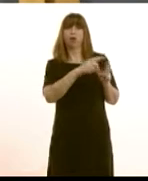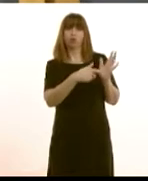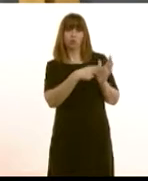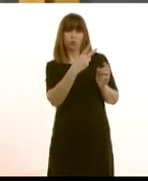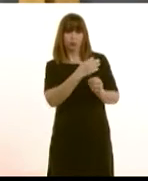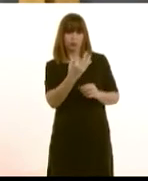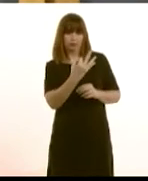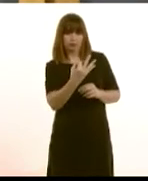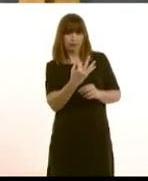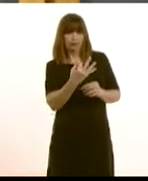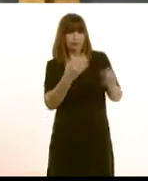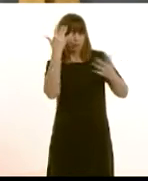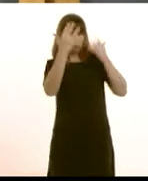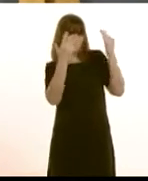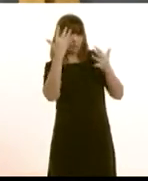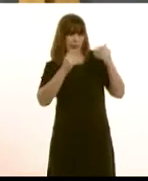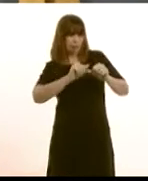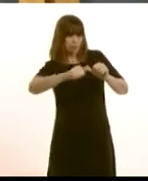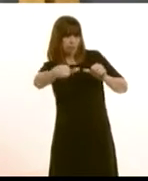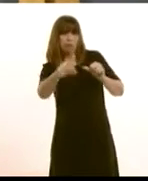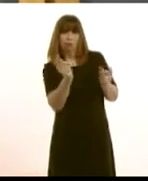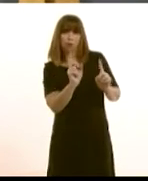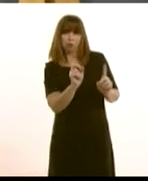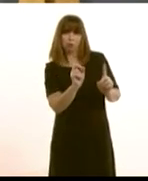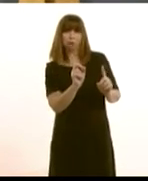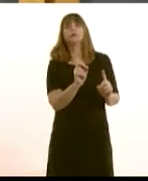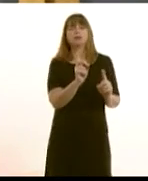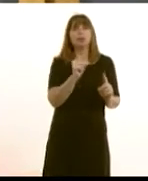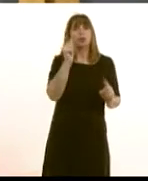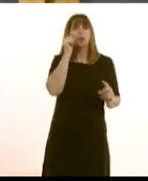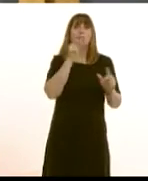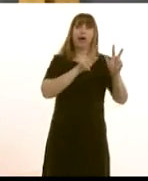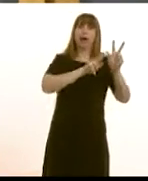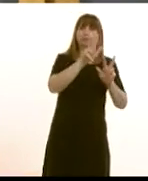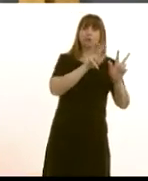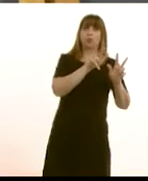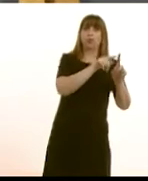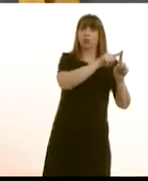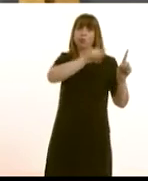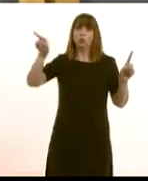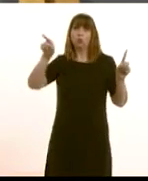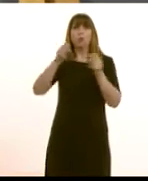and that consideration was given to splitting the current Aberystwyth to Birmingham International